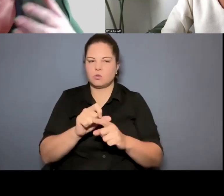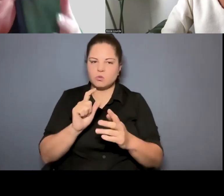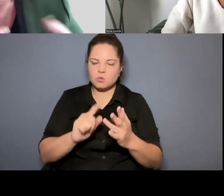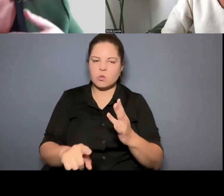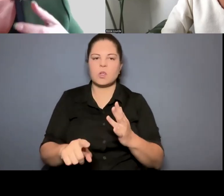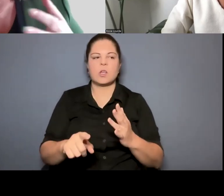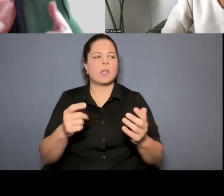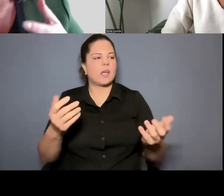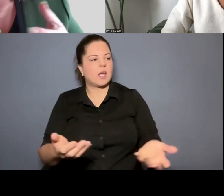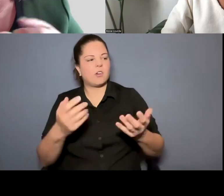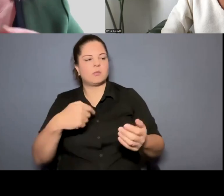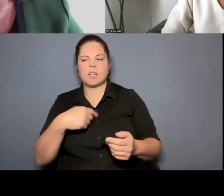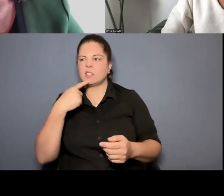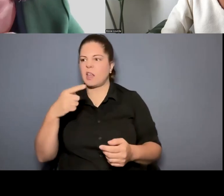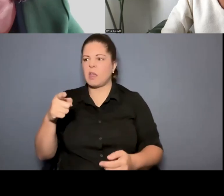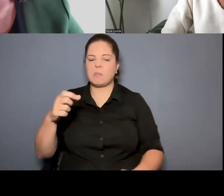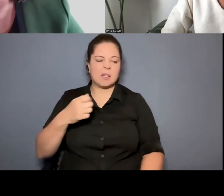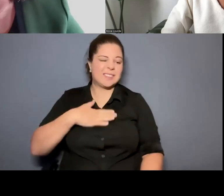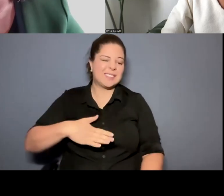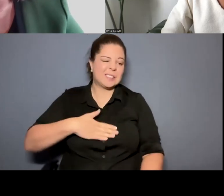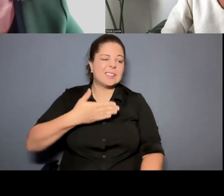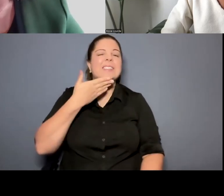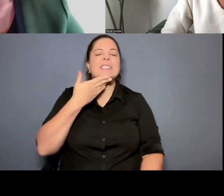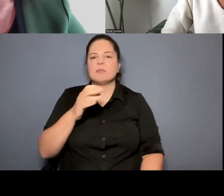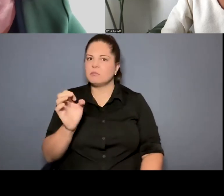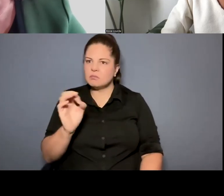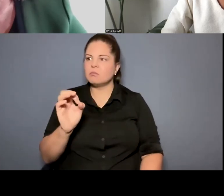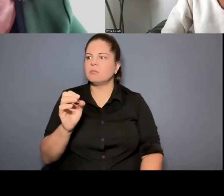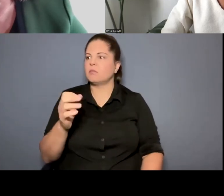they've told me what I can do and I feel like if something goes wrong, I could speak up,